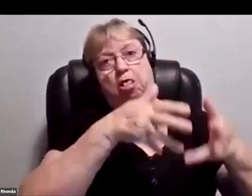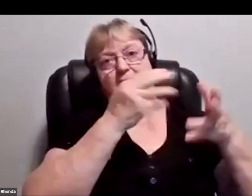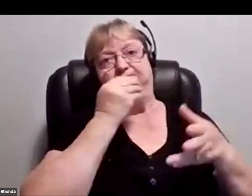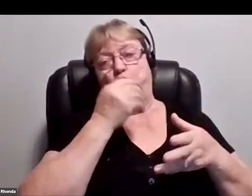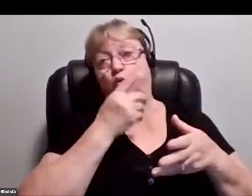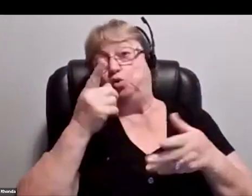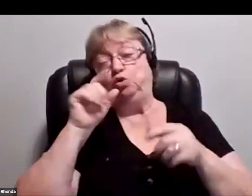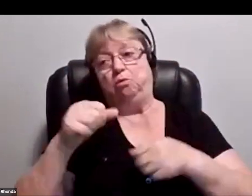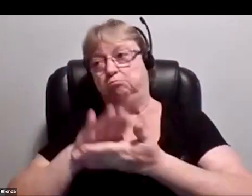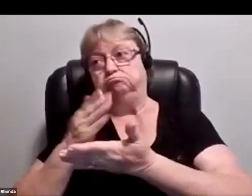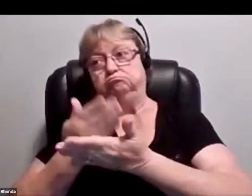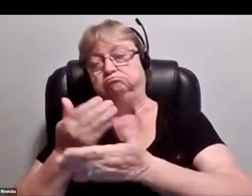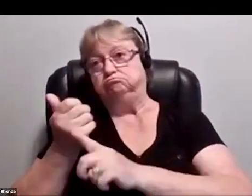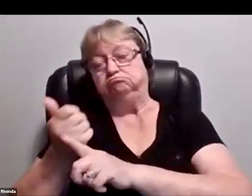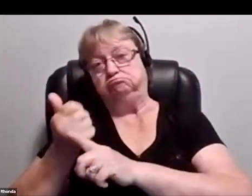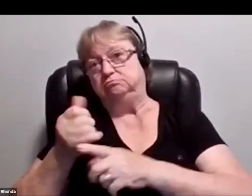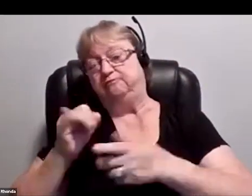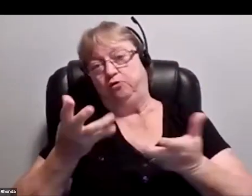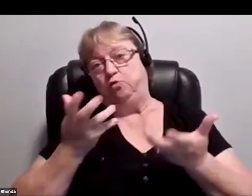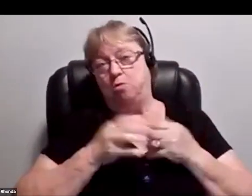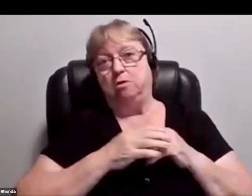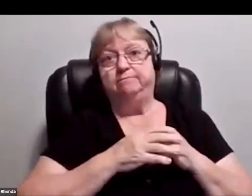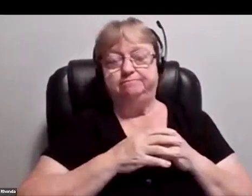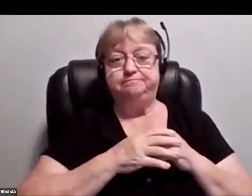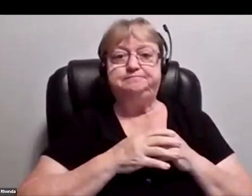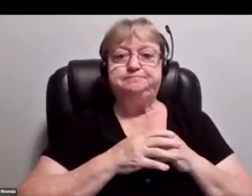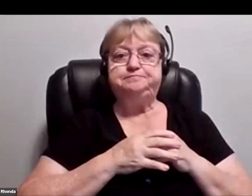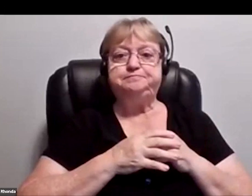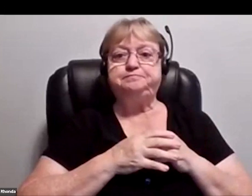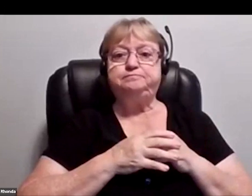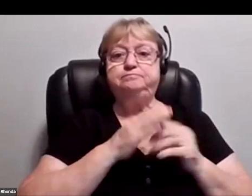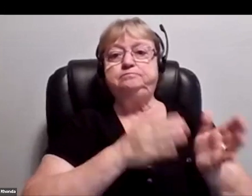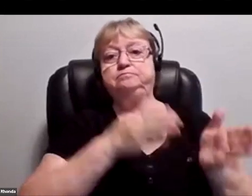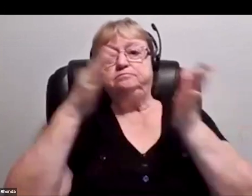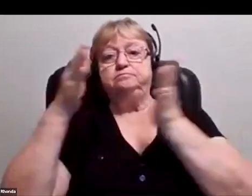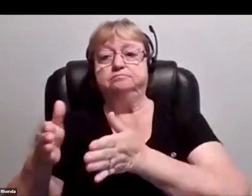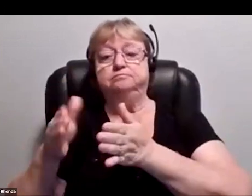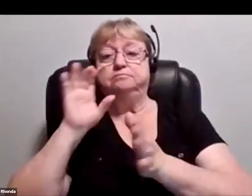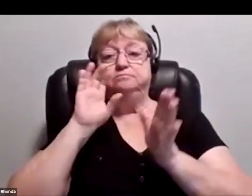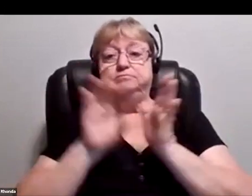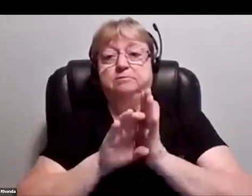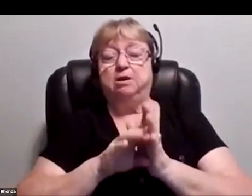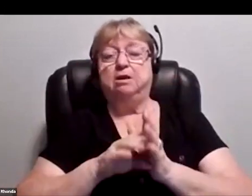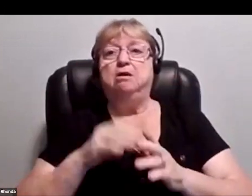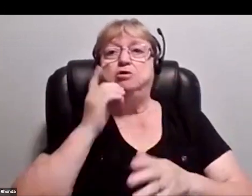if the galley staff aren't busy making everybody else's. The next image just shows one of our dormitories.